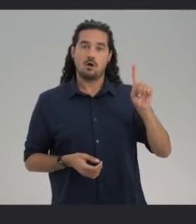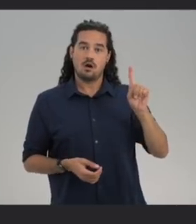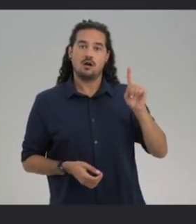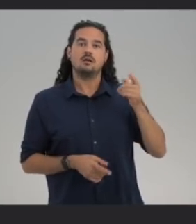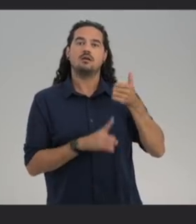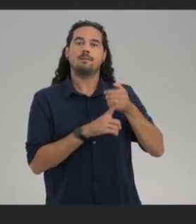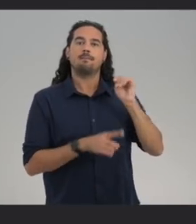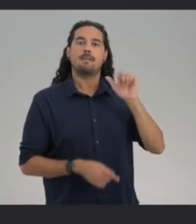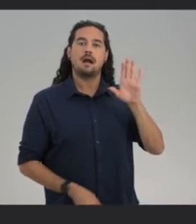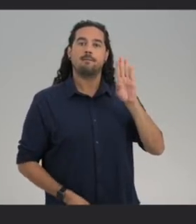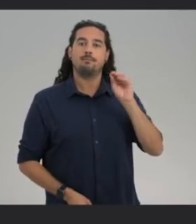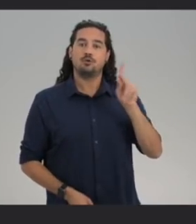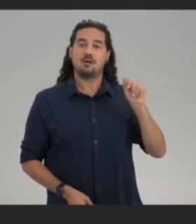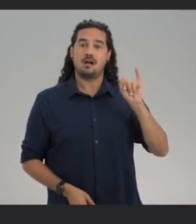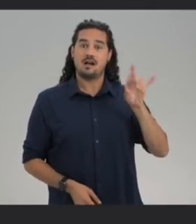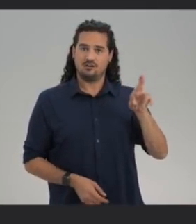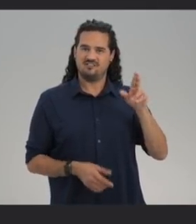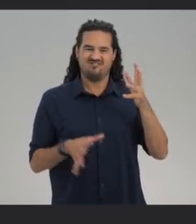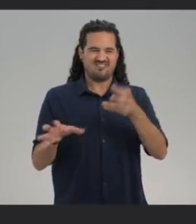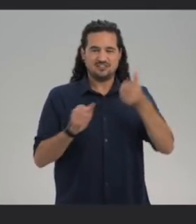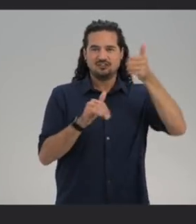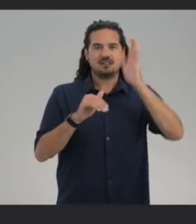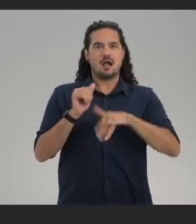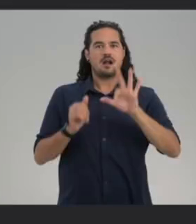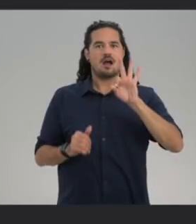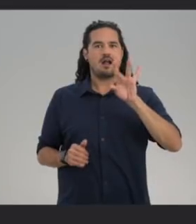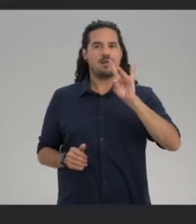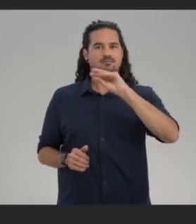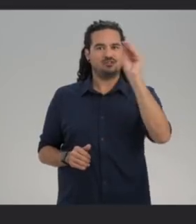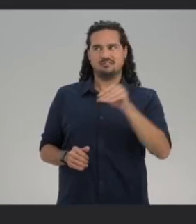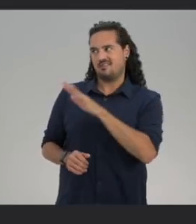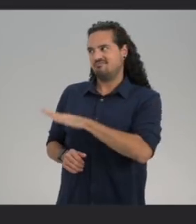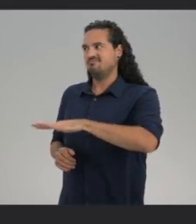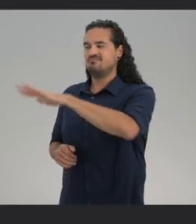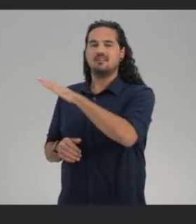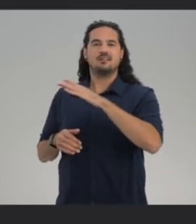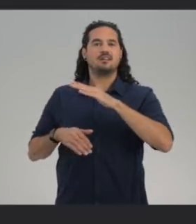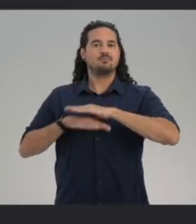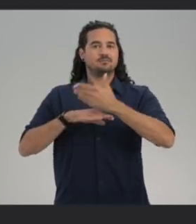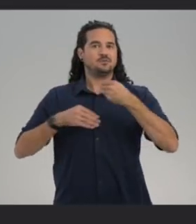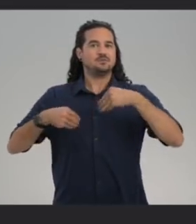MacBook Air is faster than 98% of PC laptops sold in the last year.